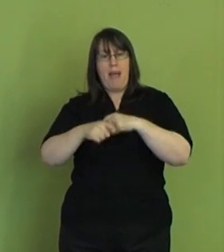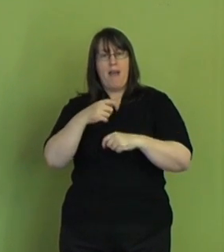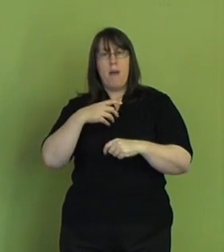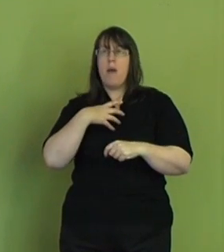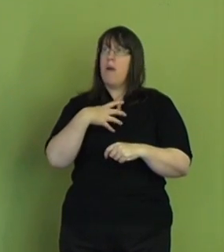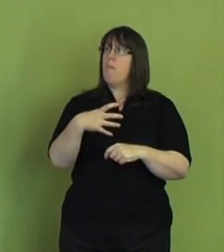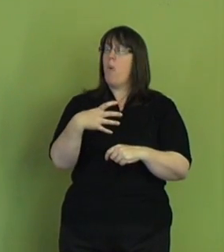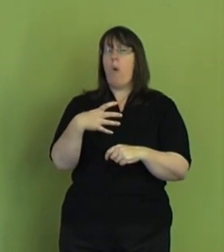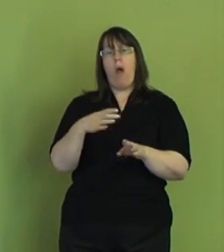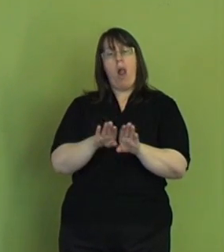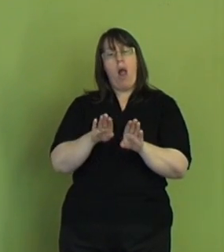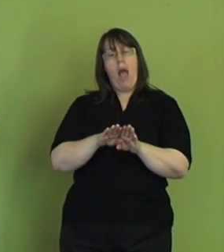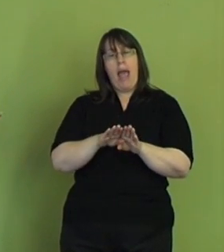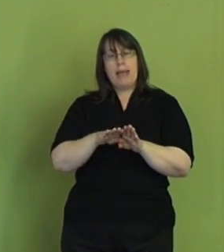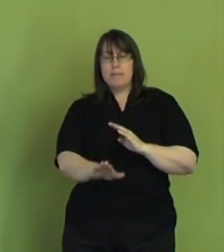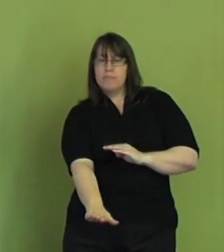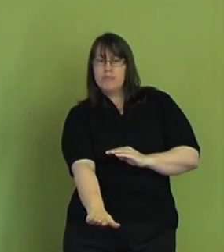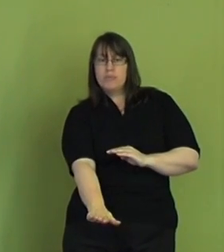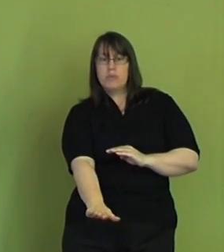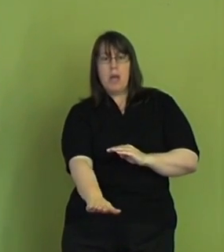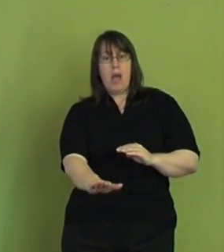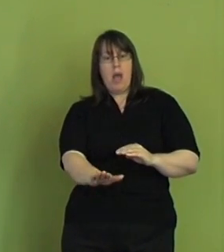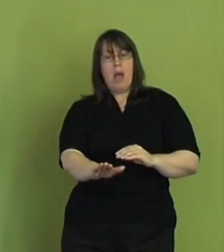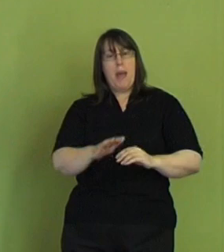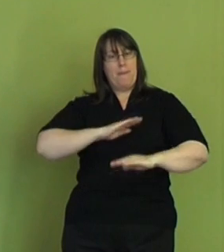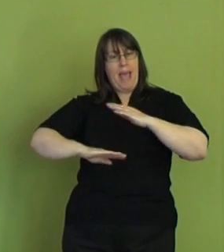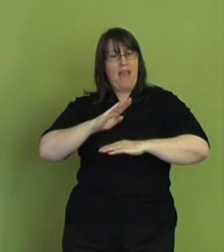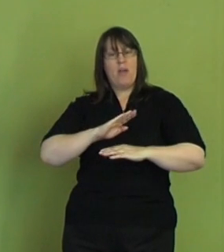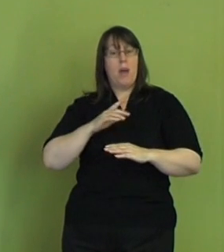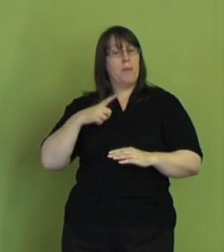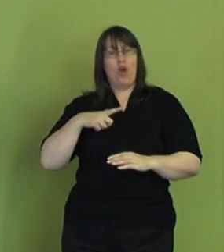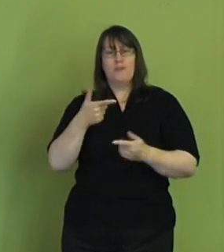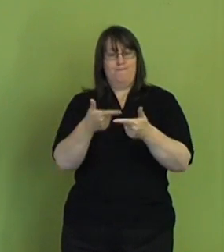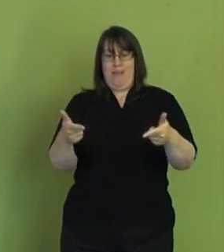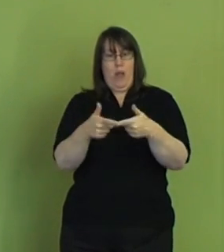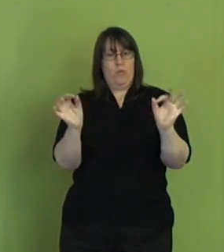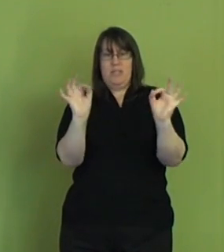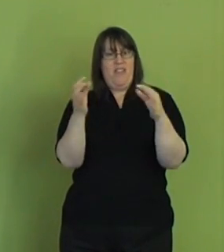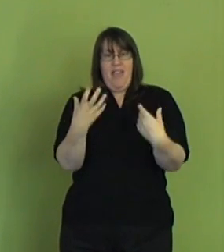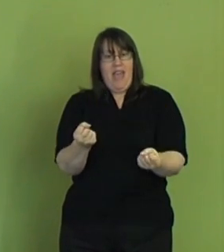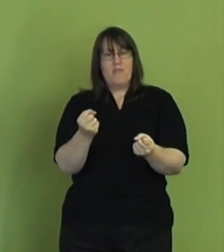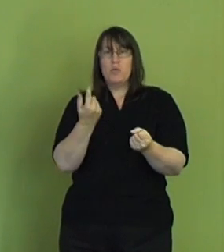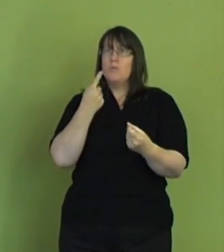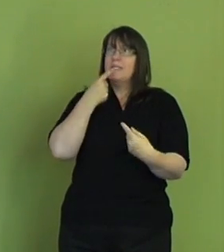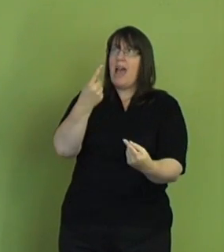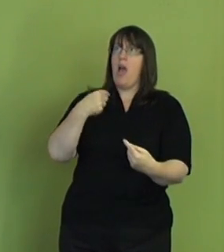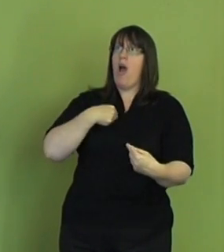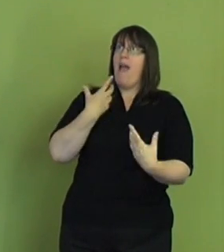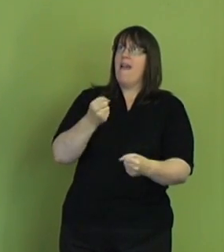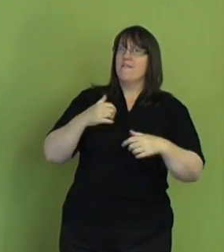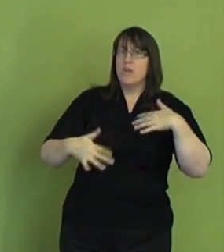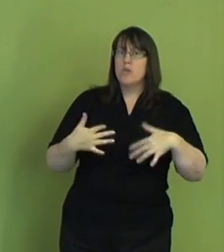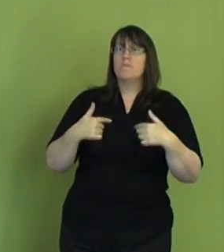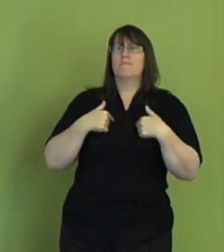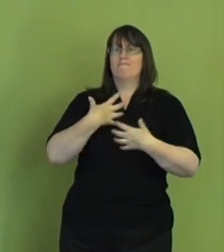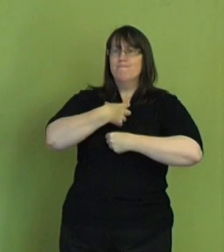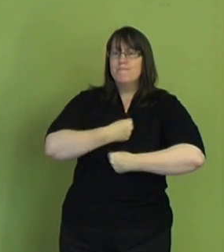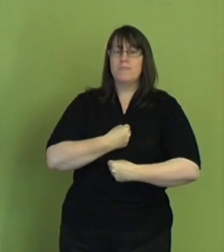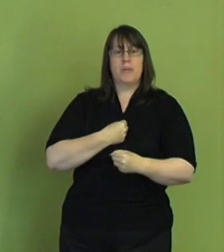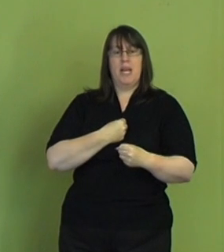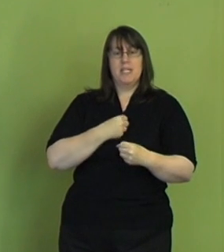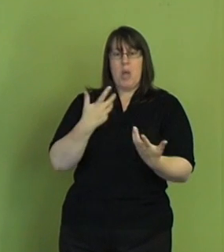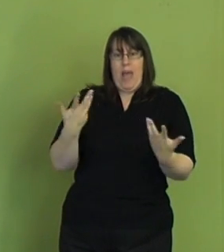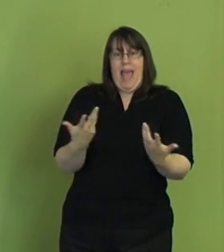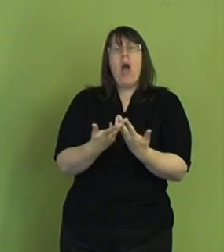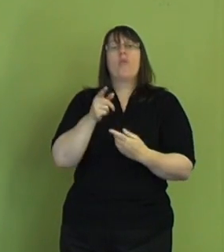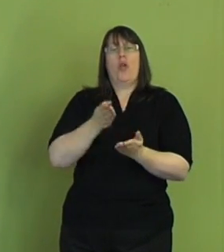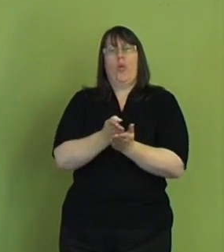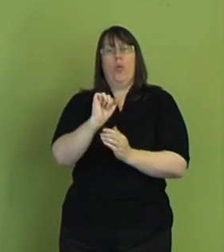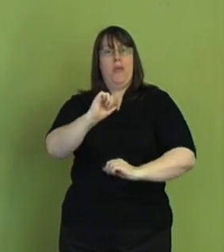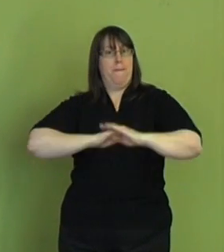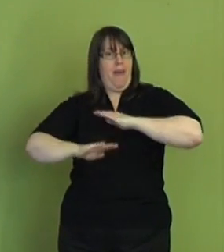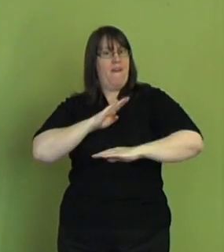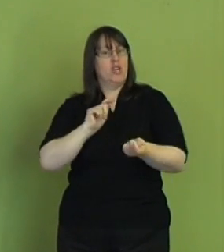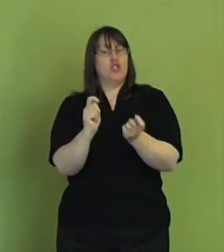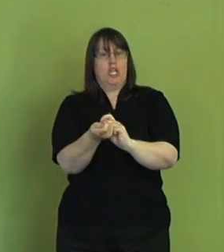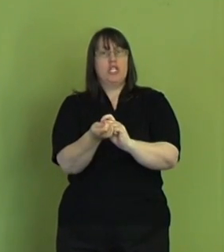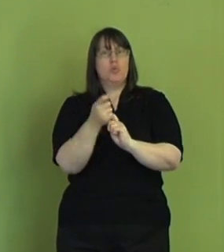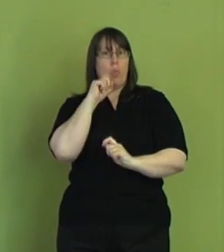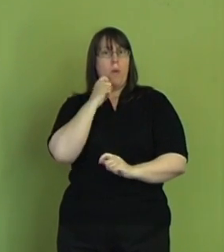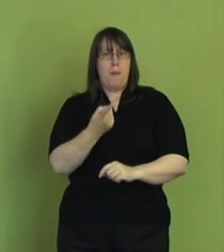as a result of not having the language to express how they're feeling.